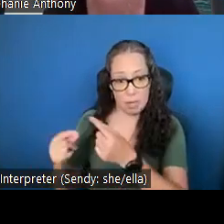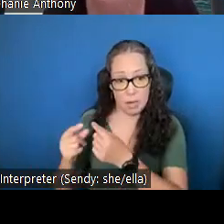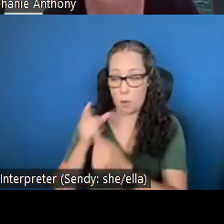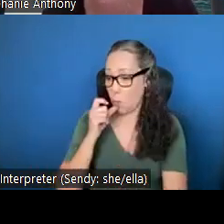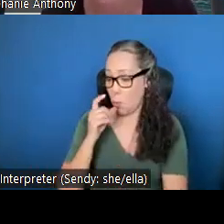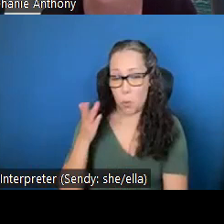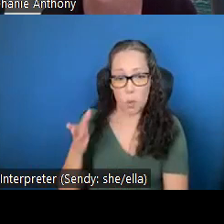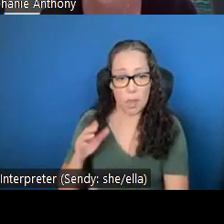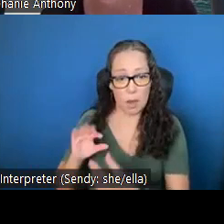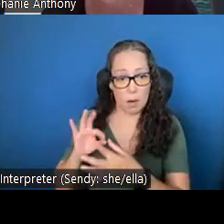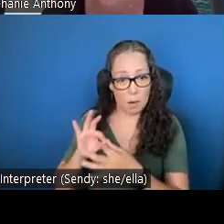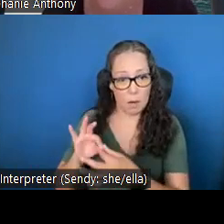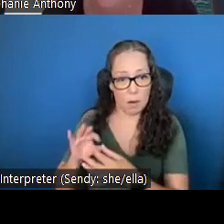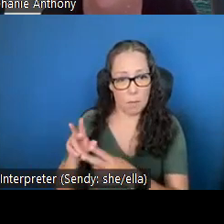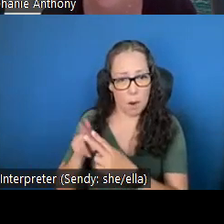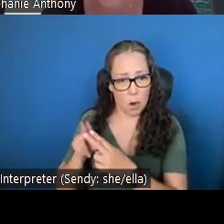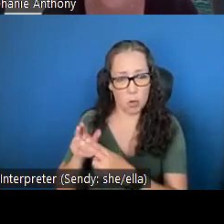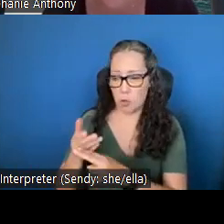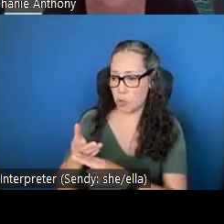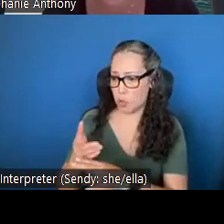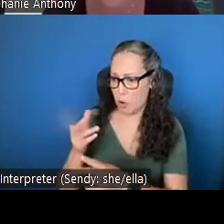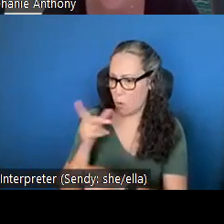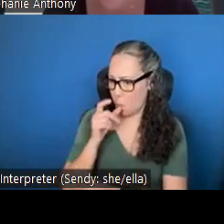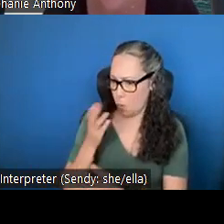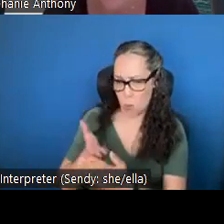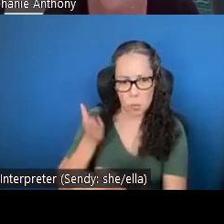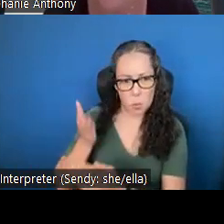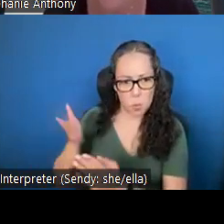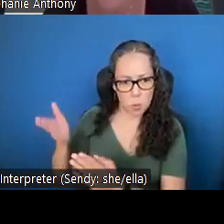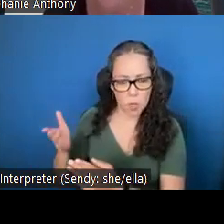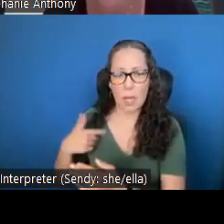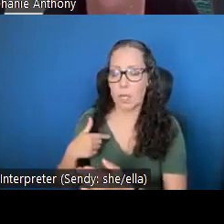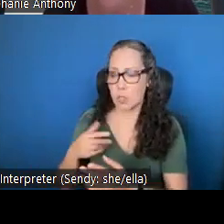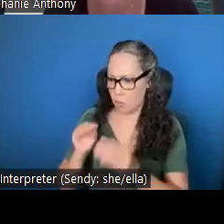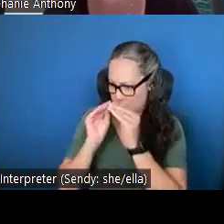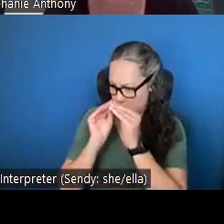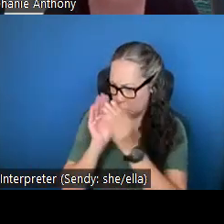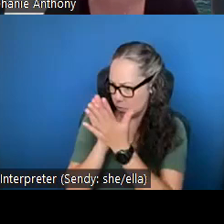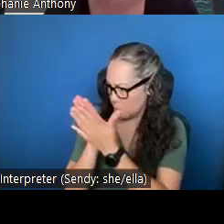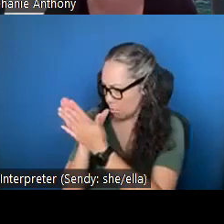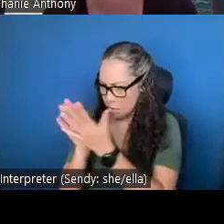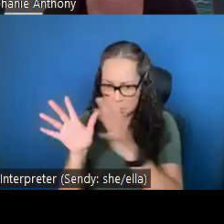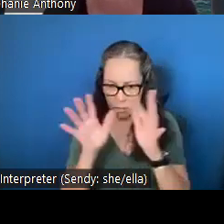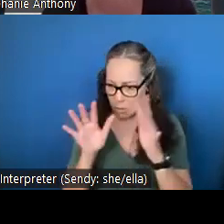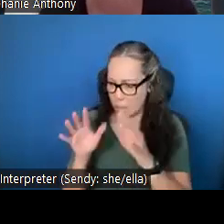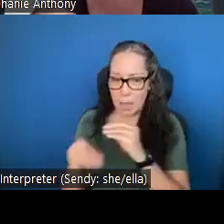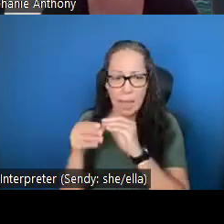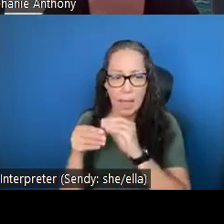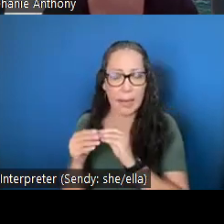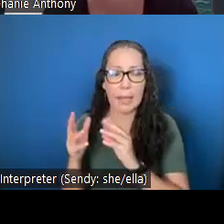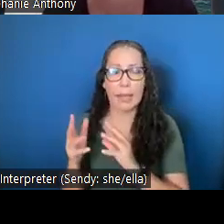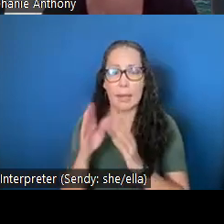partners are both core and extended so refining those um and adding you know more of the extended